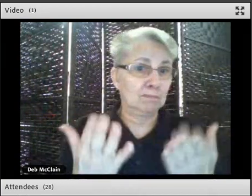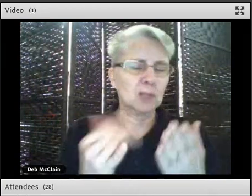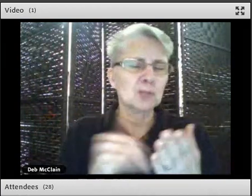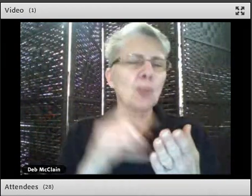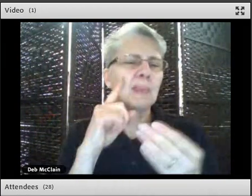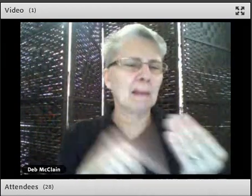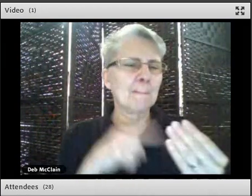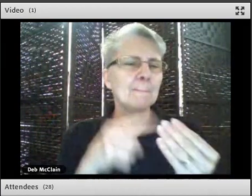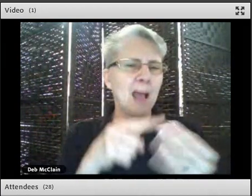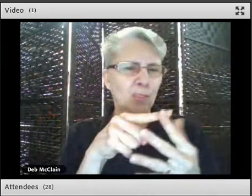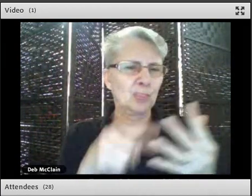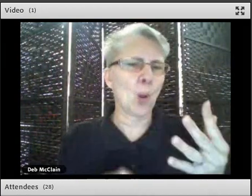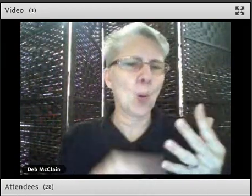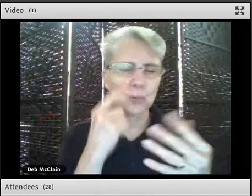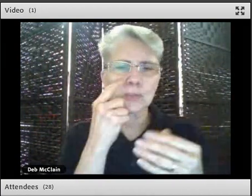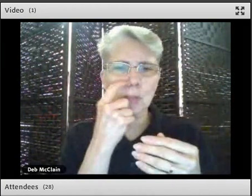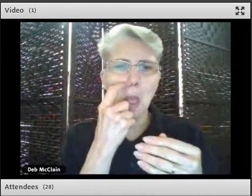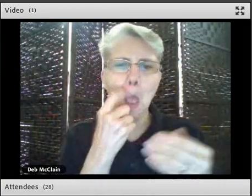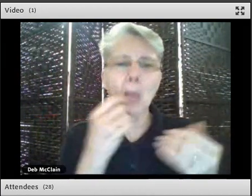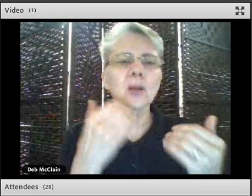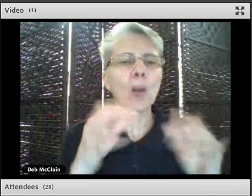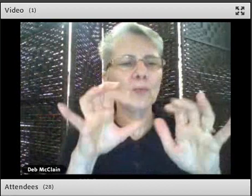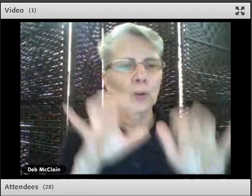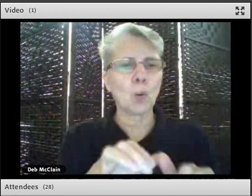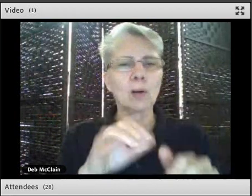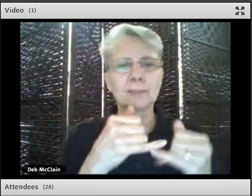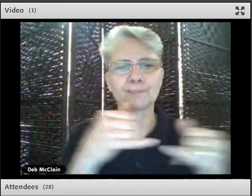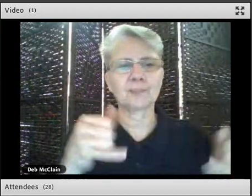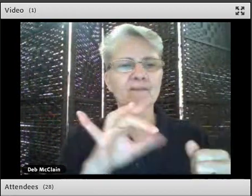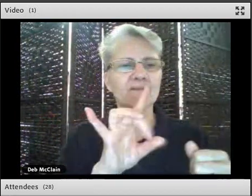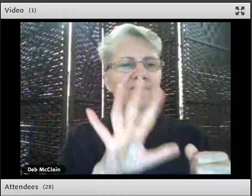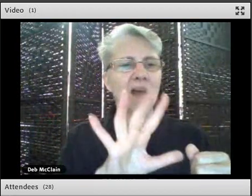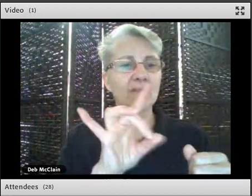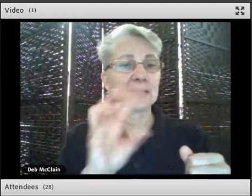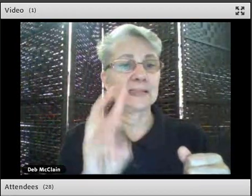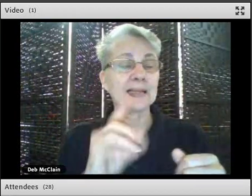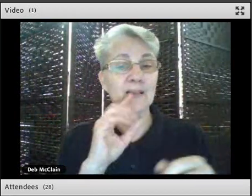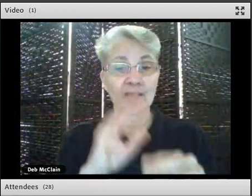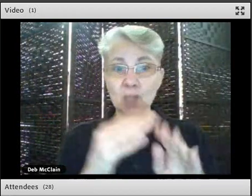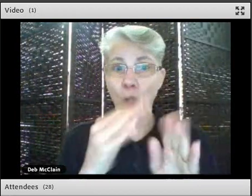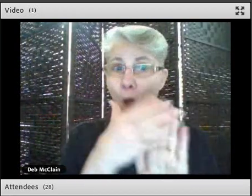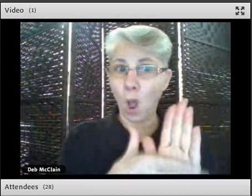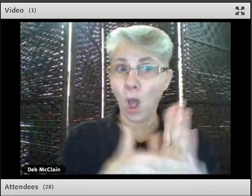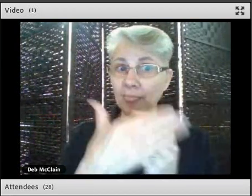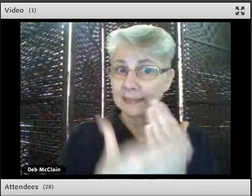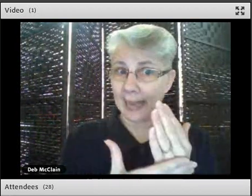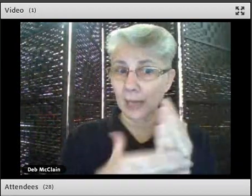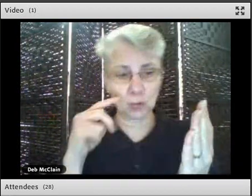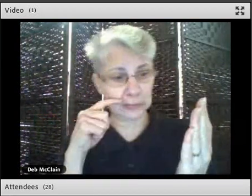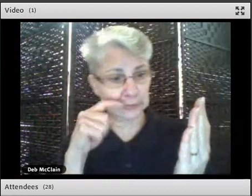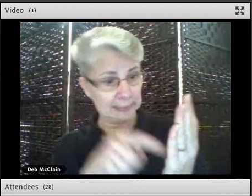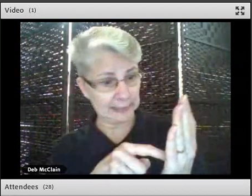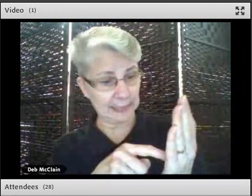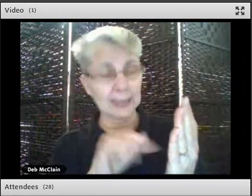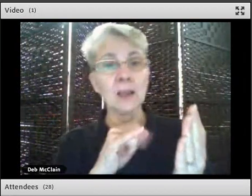and you feel that that would be a nice thing to include, you can, of course, record that from the container, as well.